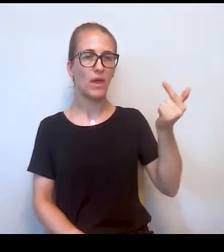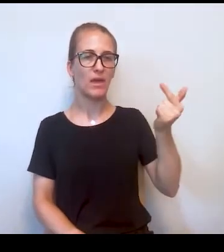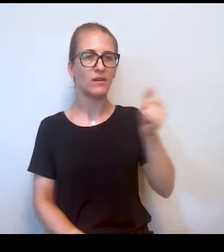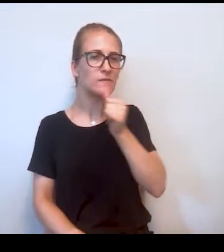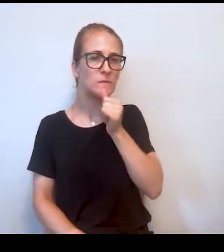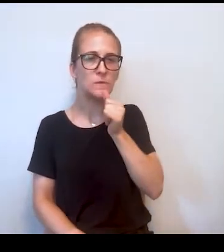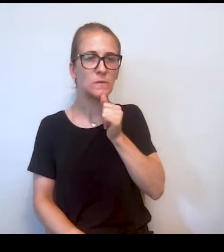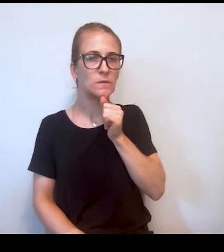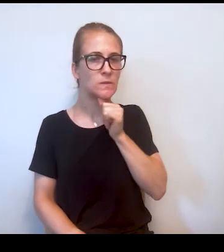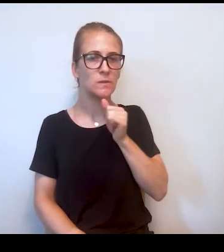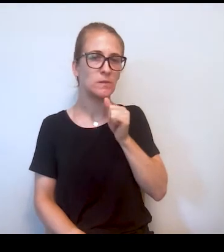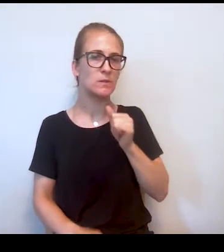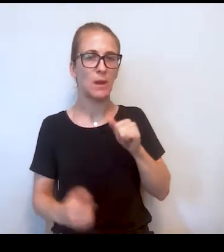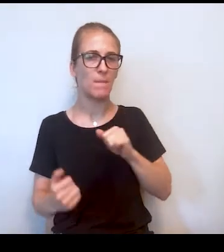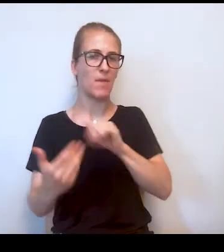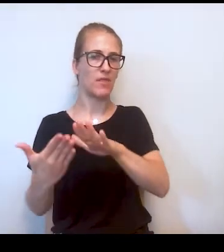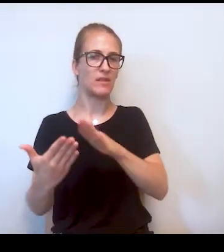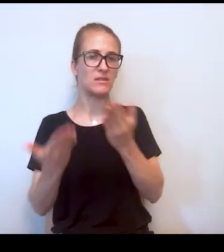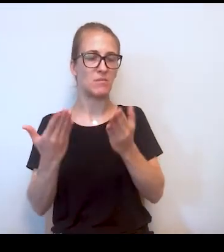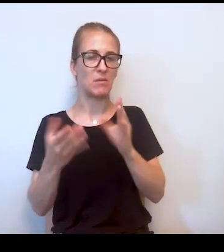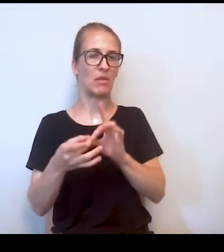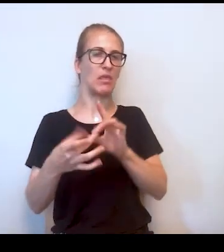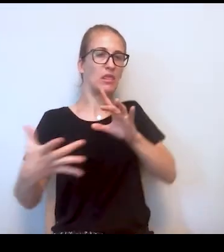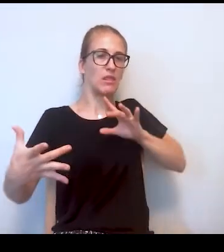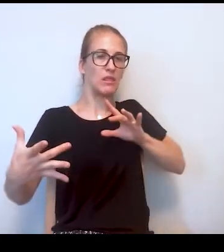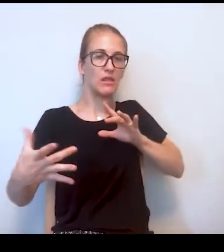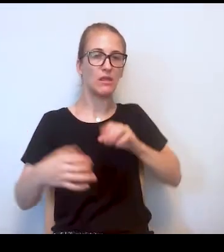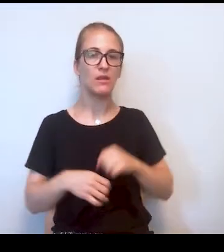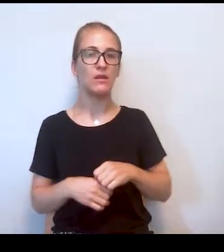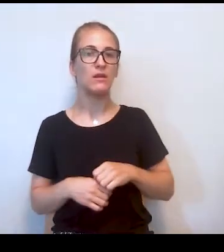It's inherited, so there's also going to be family dynamics within (chuckles) that